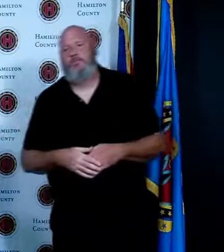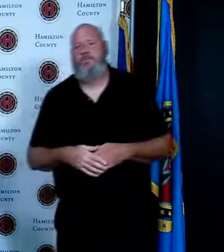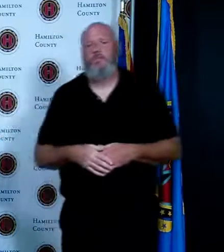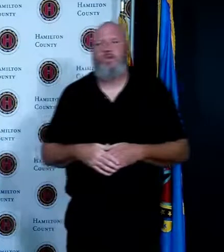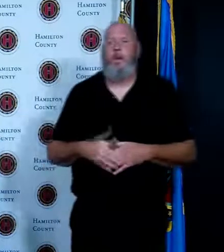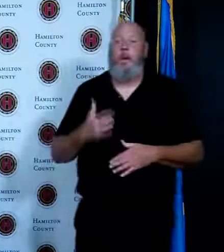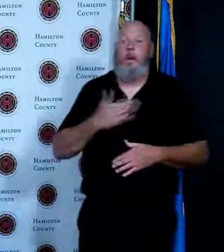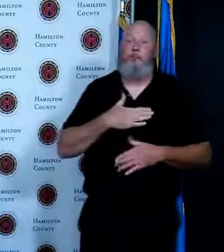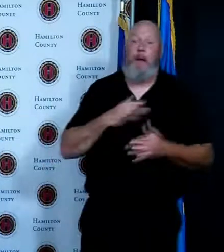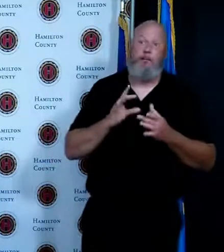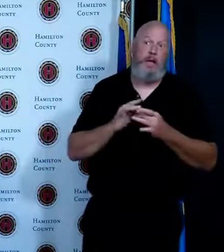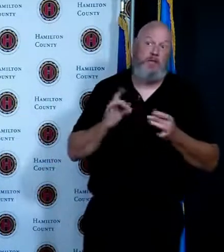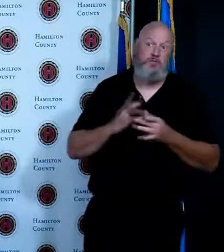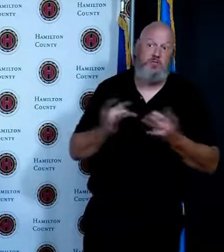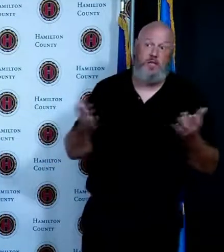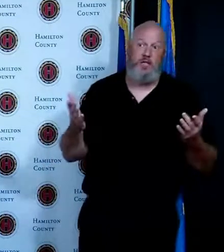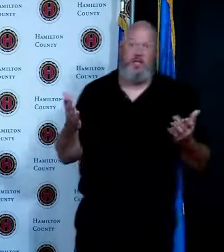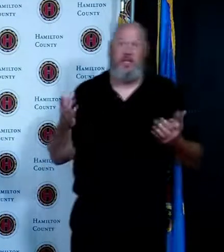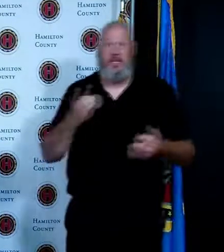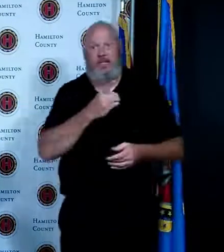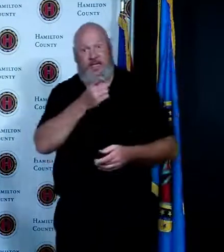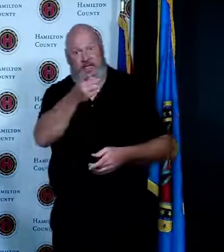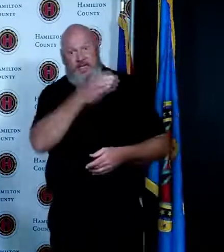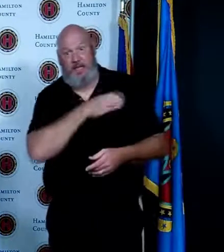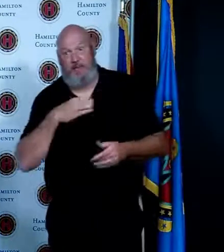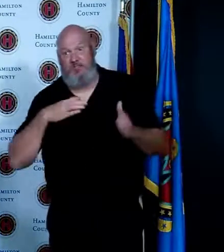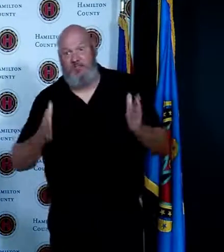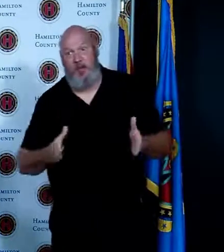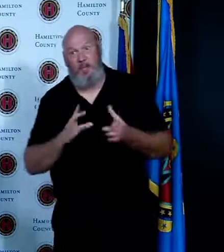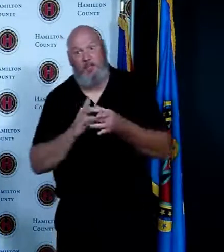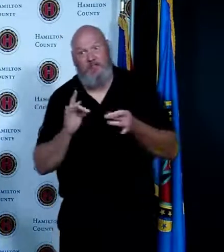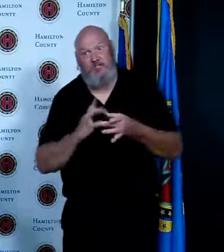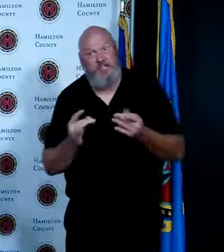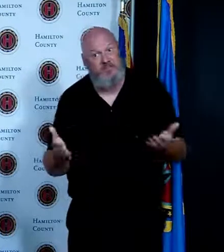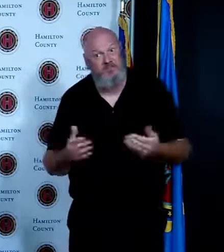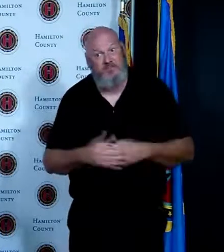Driehaus have been sharing weekly on Wednesdays has not changed Covid-19 is